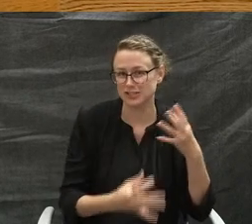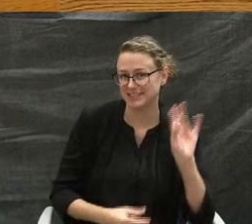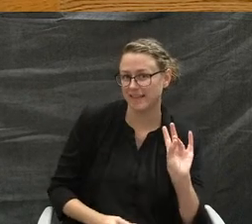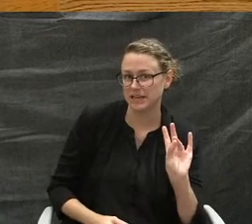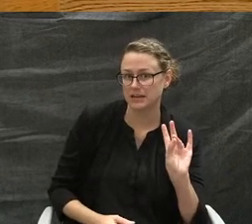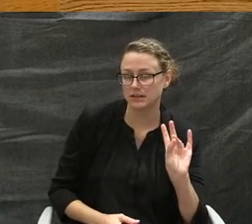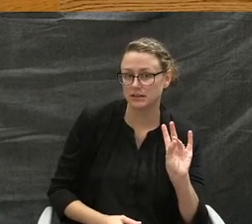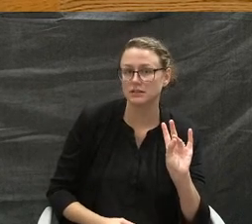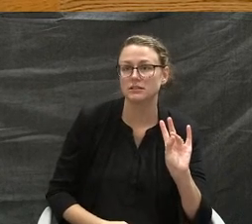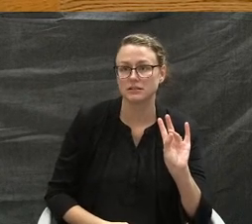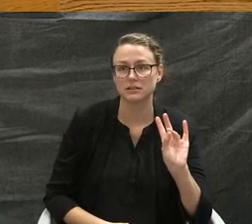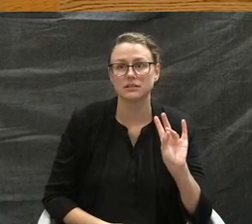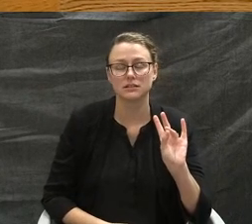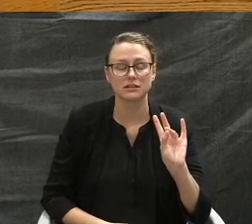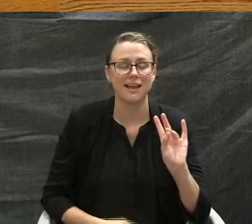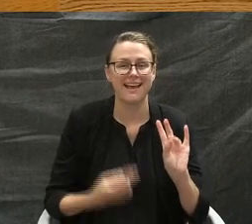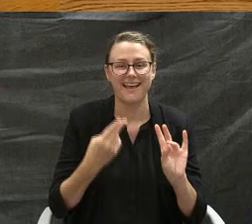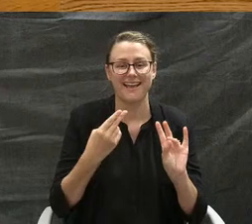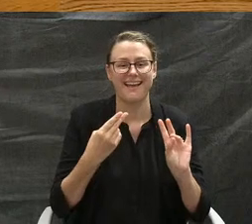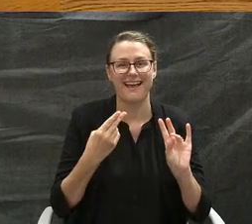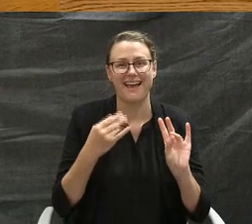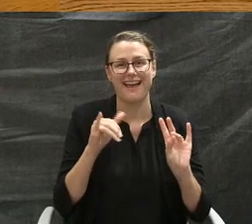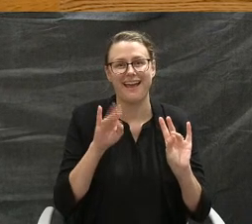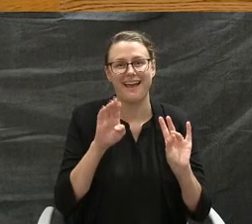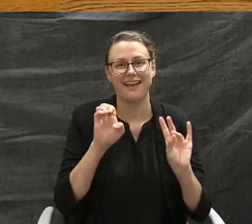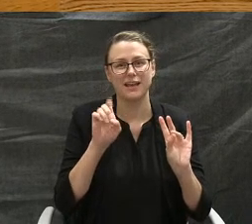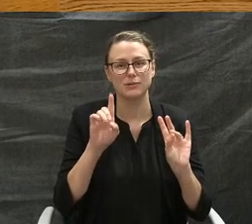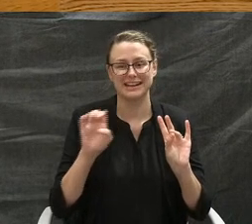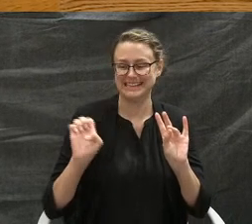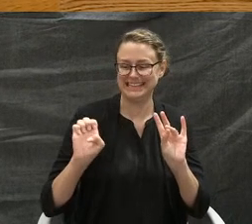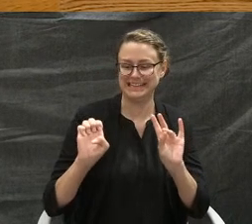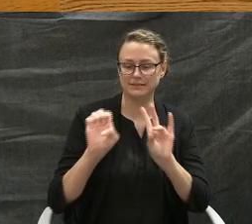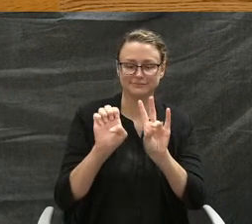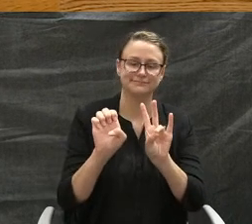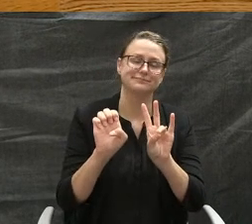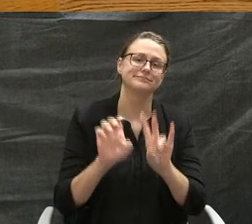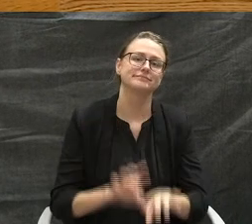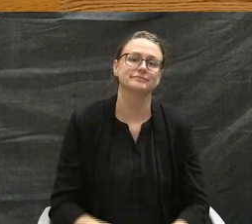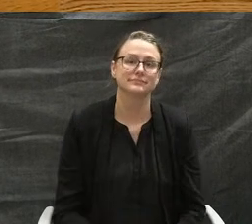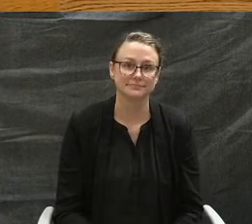Which is hybrid E and it's having elementary in school most